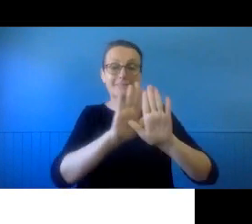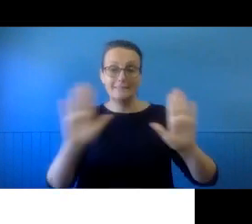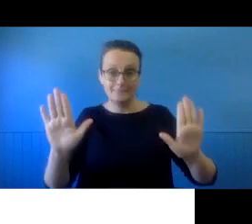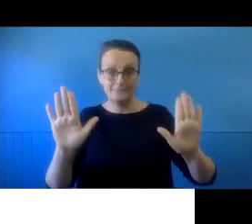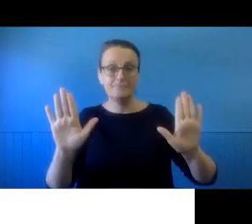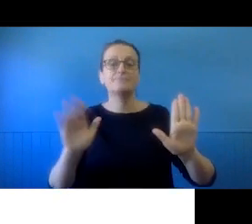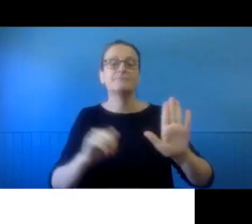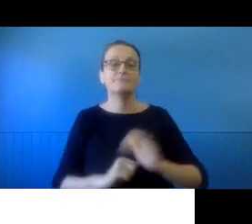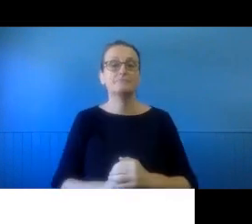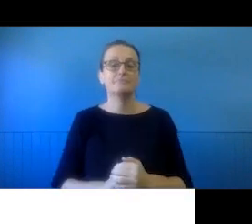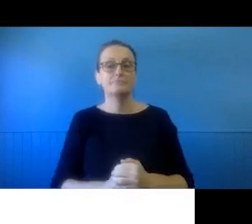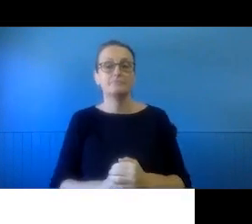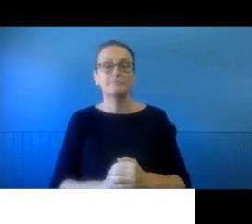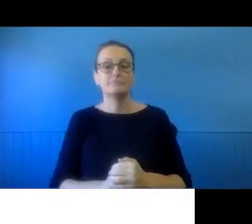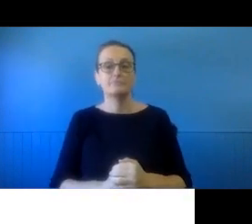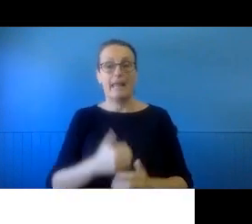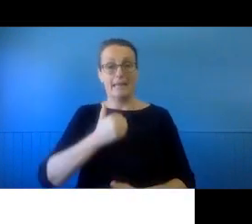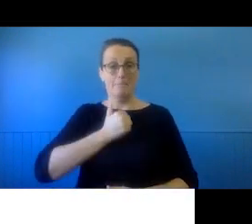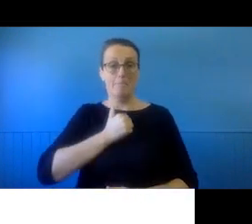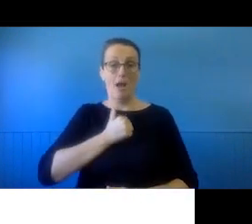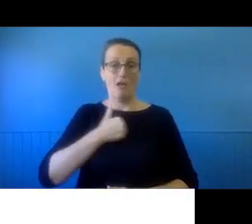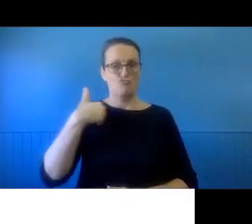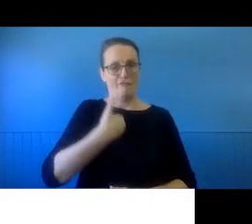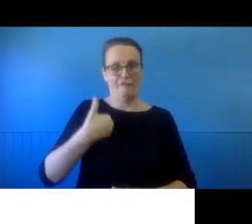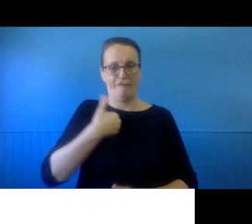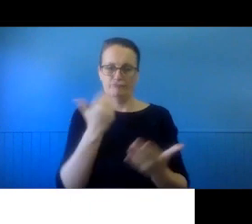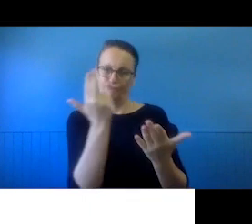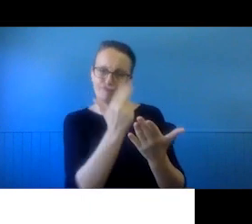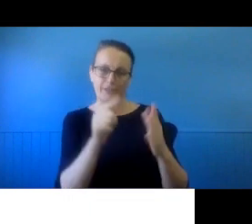we have a, in my crude drawing a circle, a pie